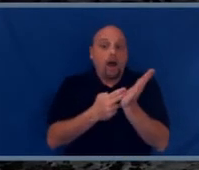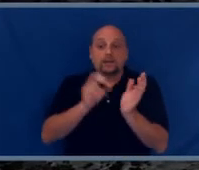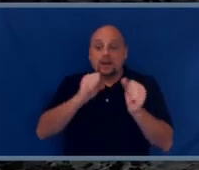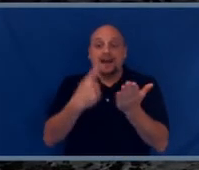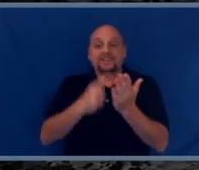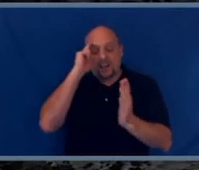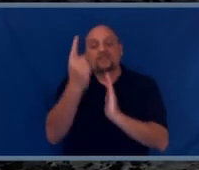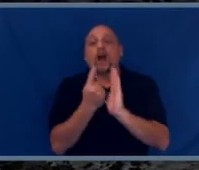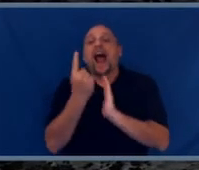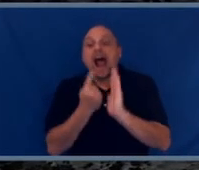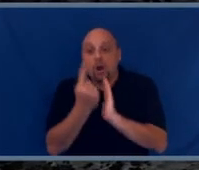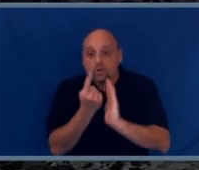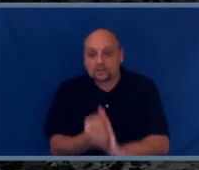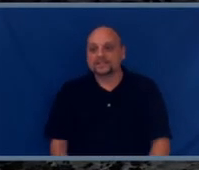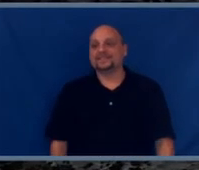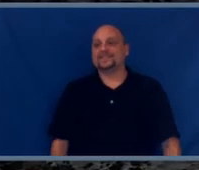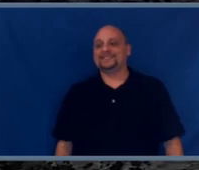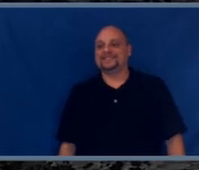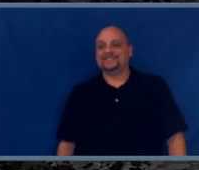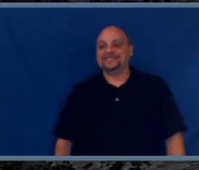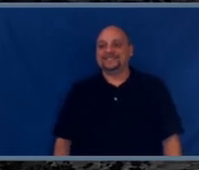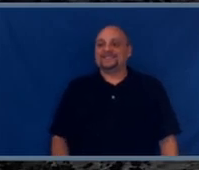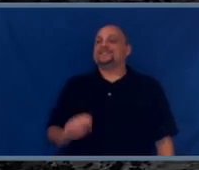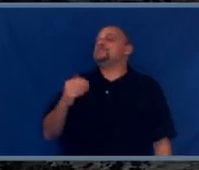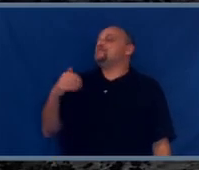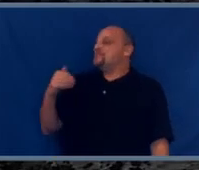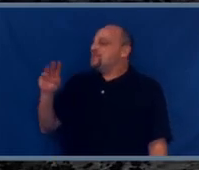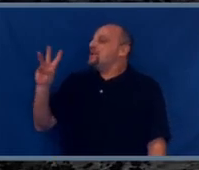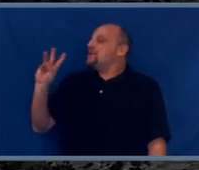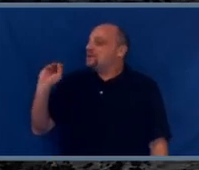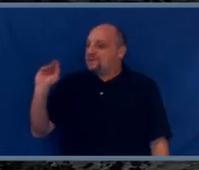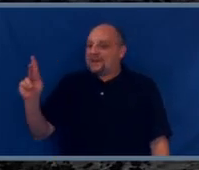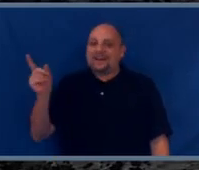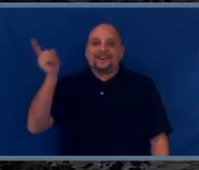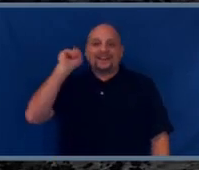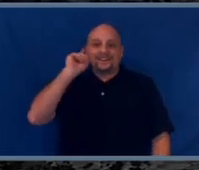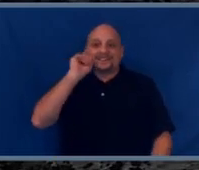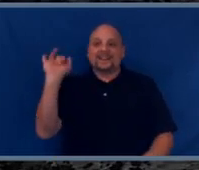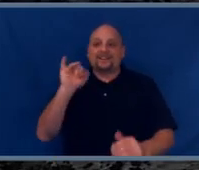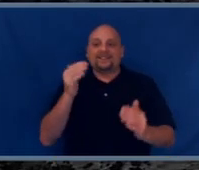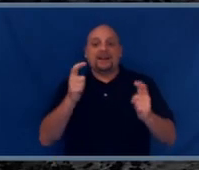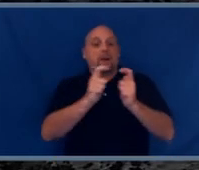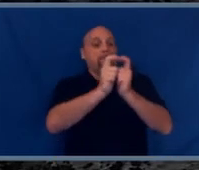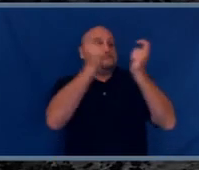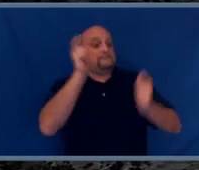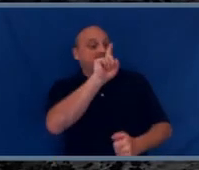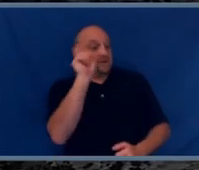FOR HOURS. SOUNDS LIKE A BIG QUESTION AND A BIG IMPLICATION TOO. THAT'S WHY WE ARE HERE.